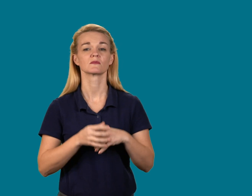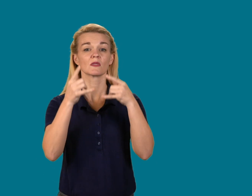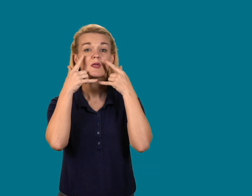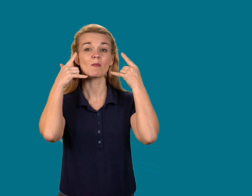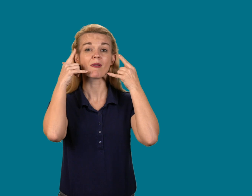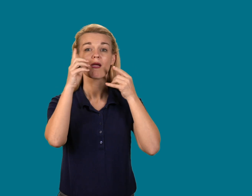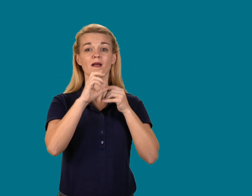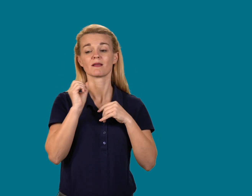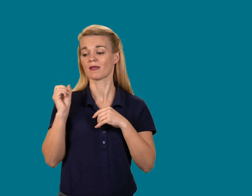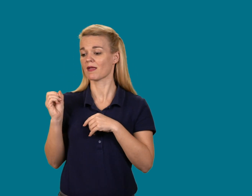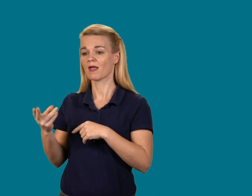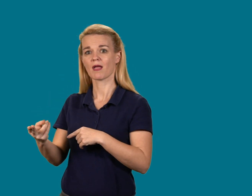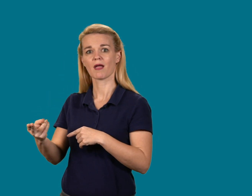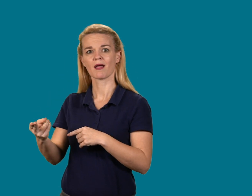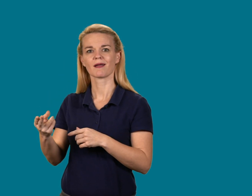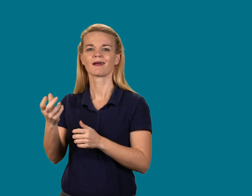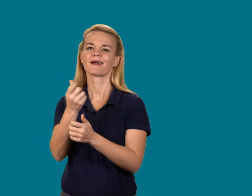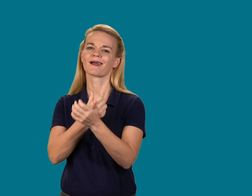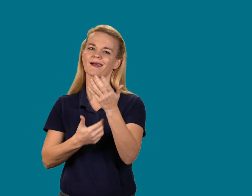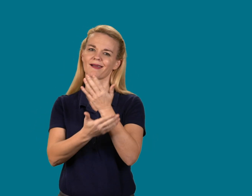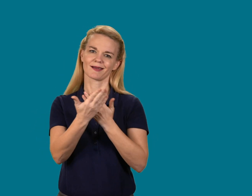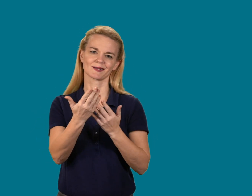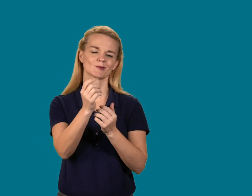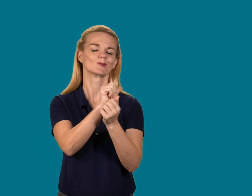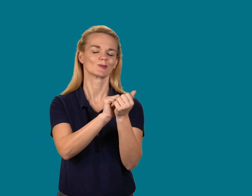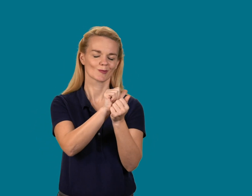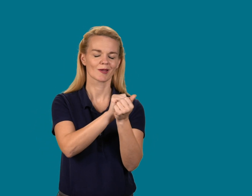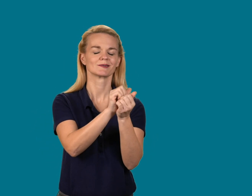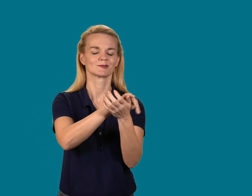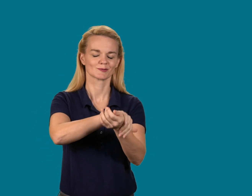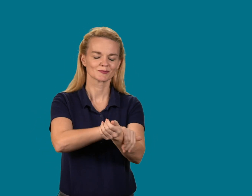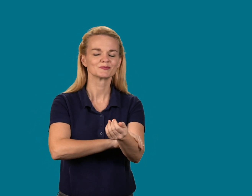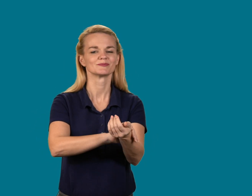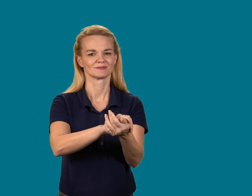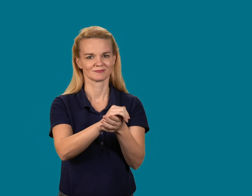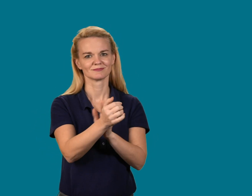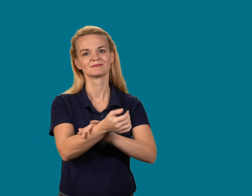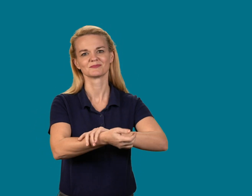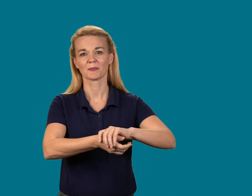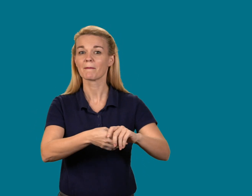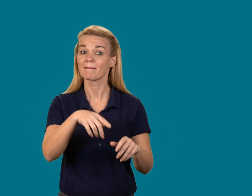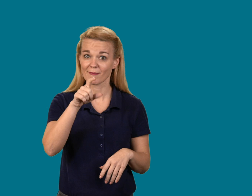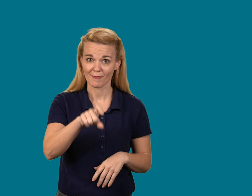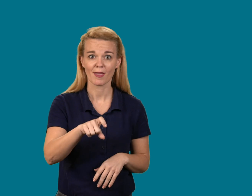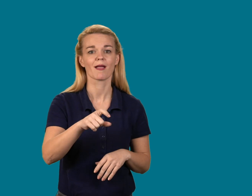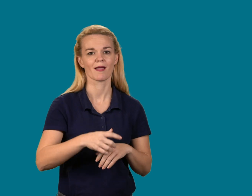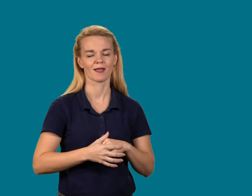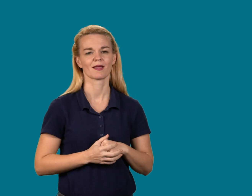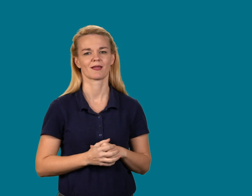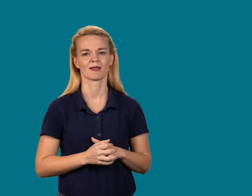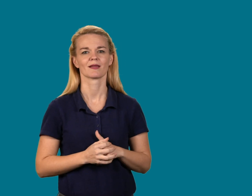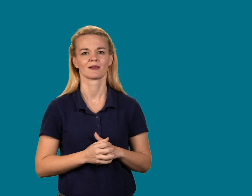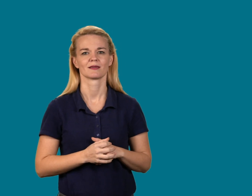Always wash your hands after removing your mask.